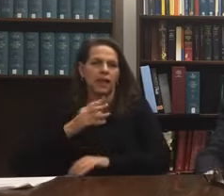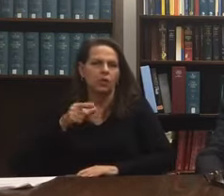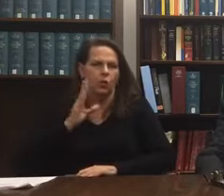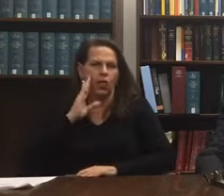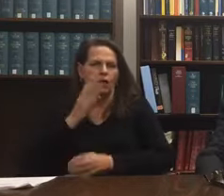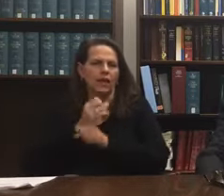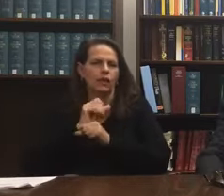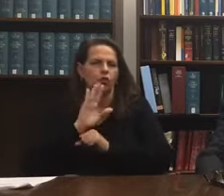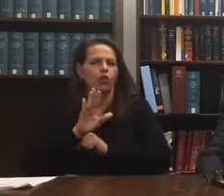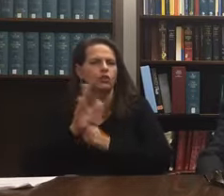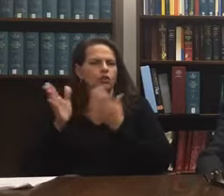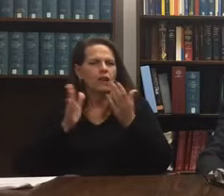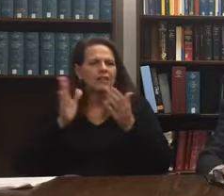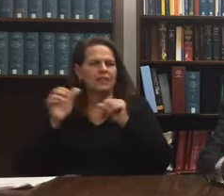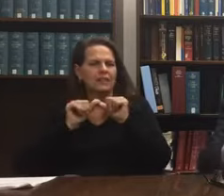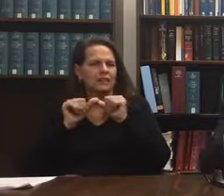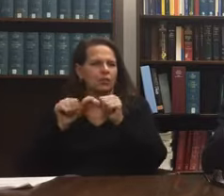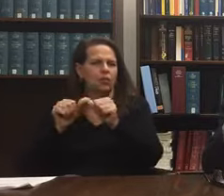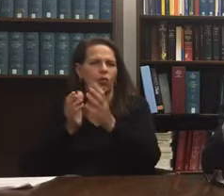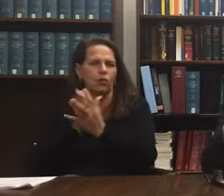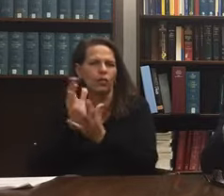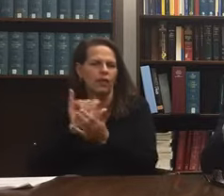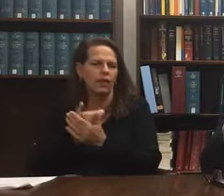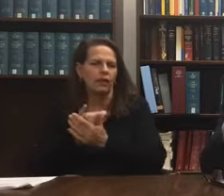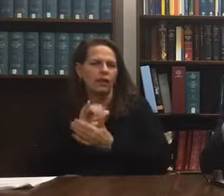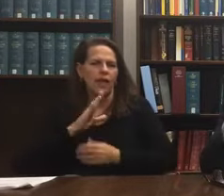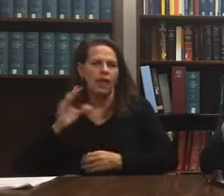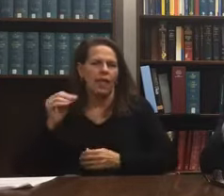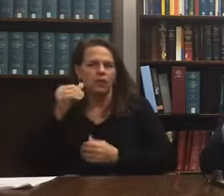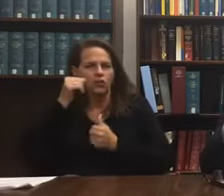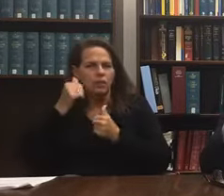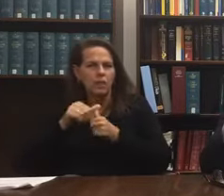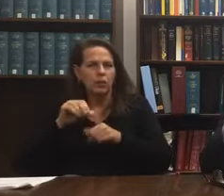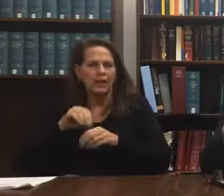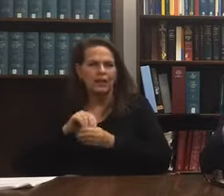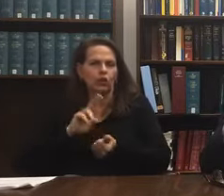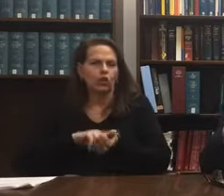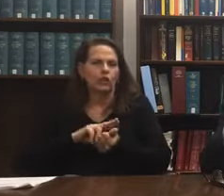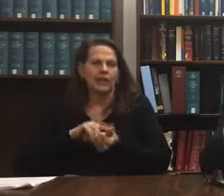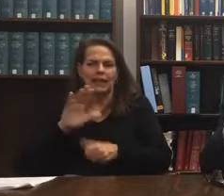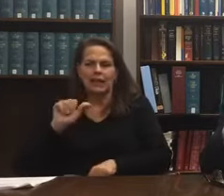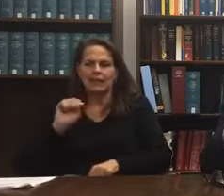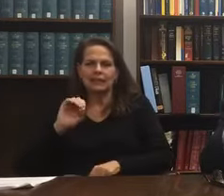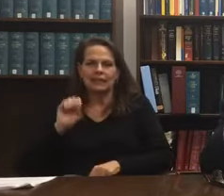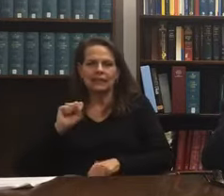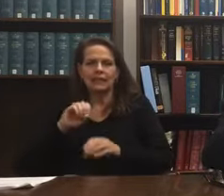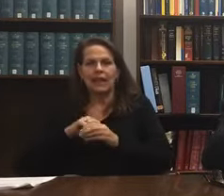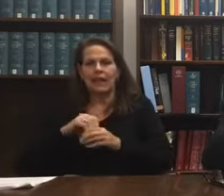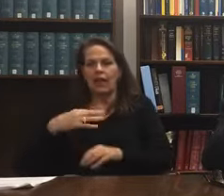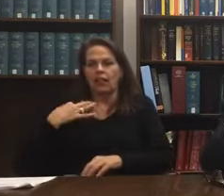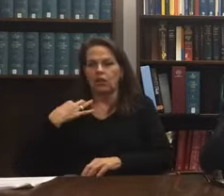continued the whole time the other thing to remember though is particularly in nursing cases now an eligibility case once you're found eligible you when